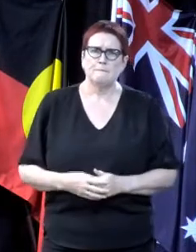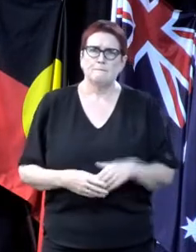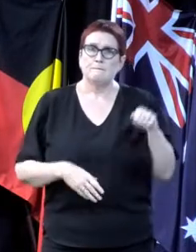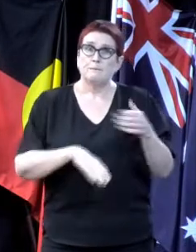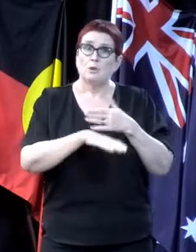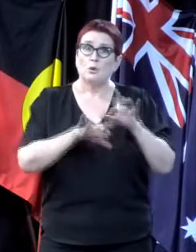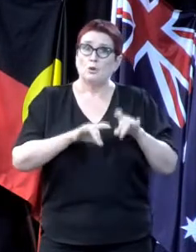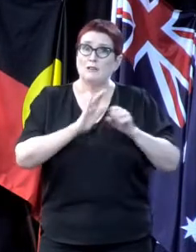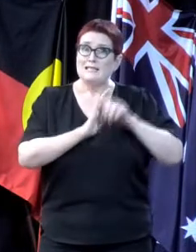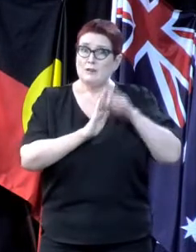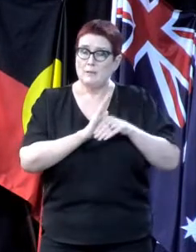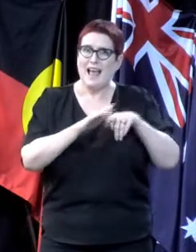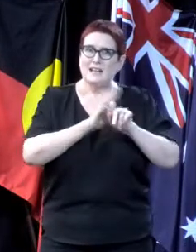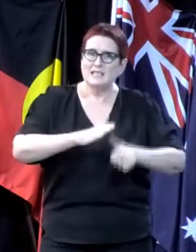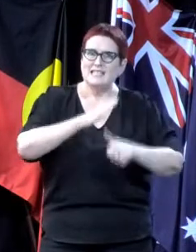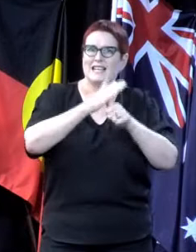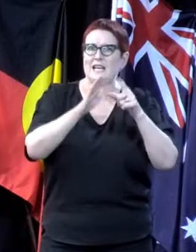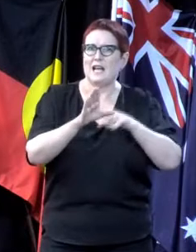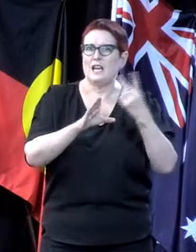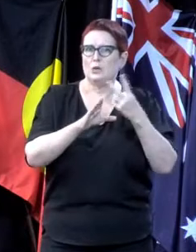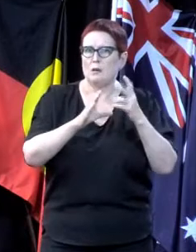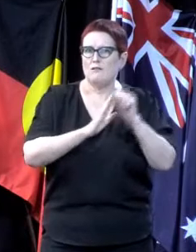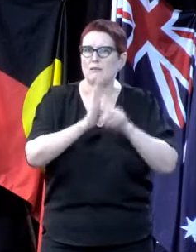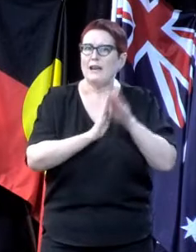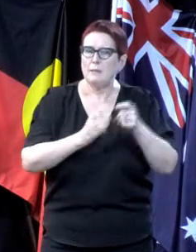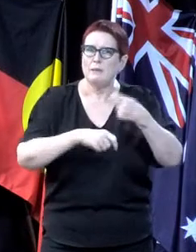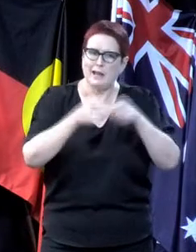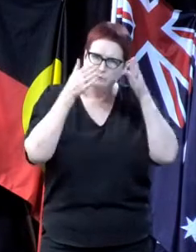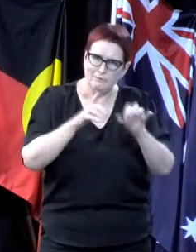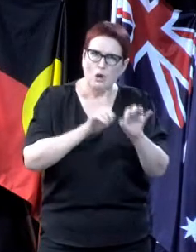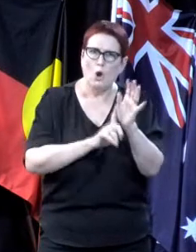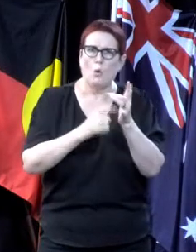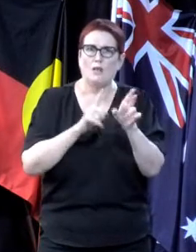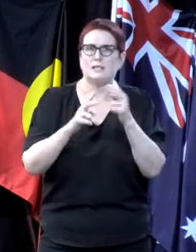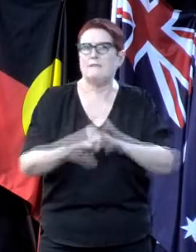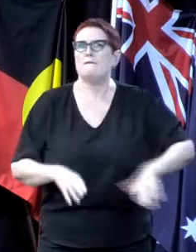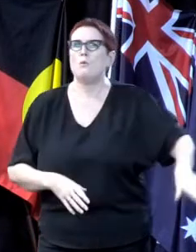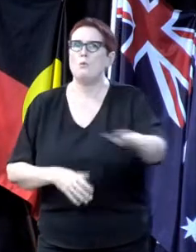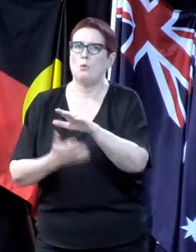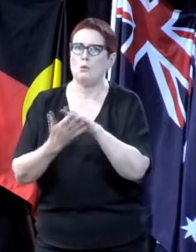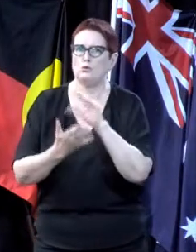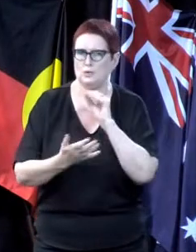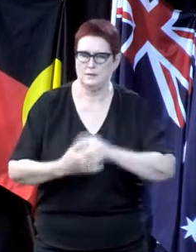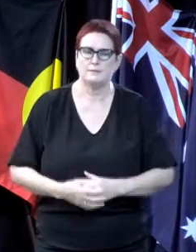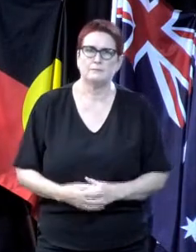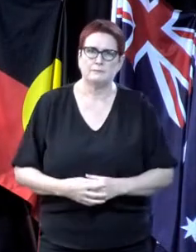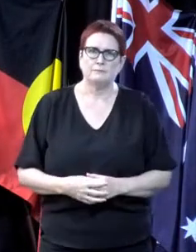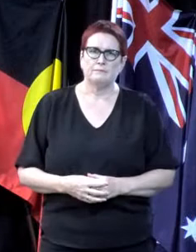and the senior curriculum became quality education for all students. And so, that was part of it.